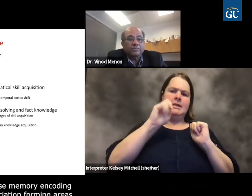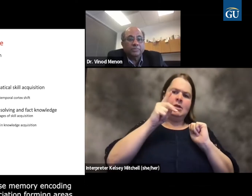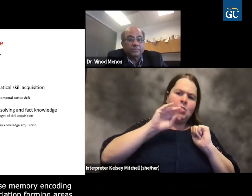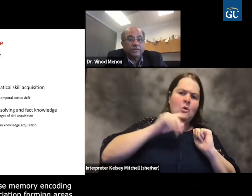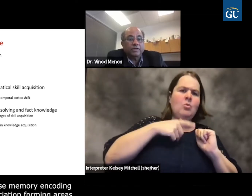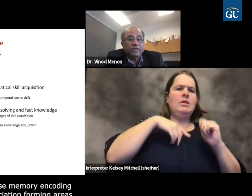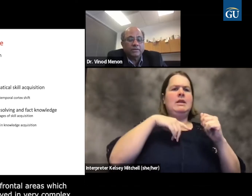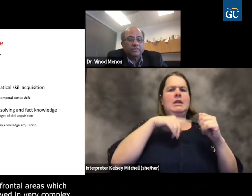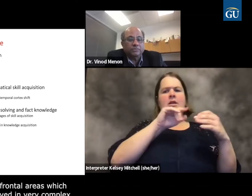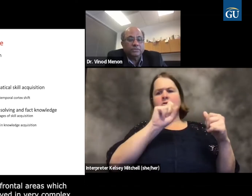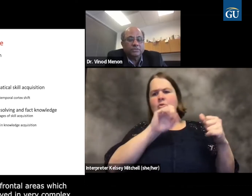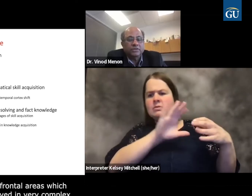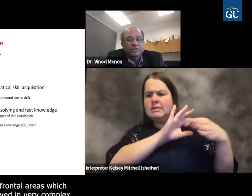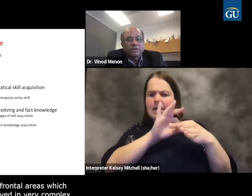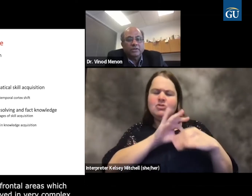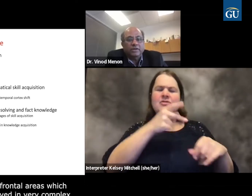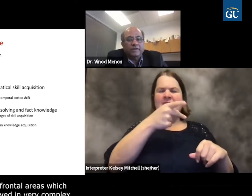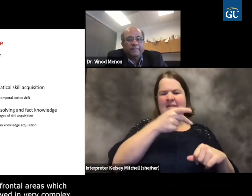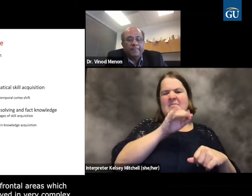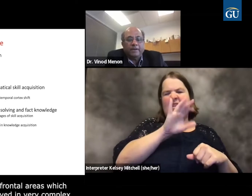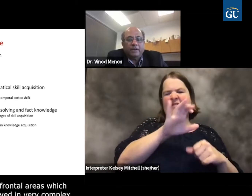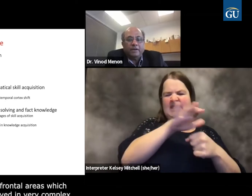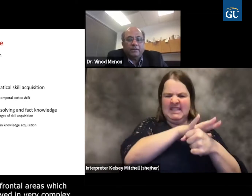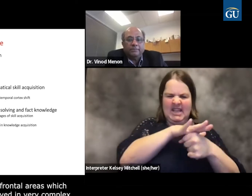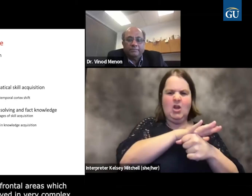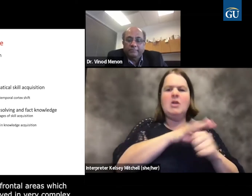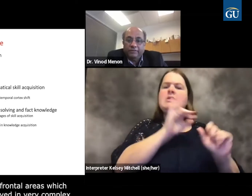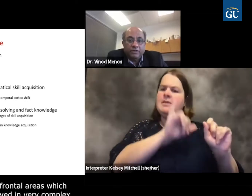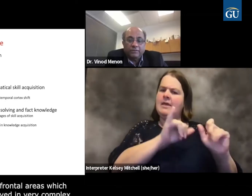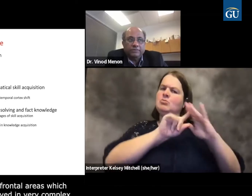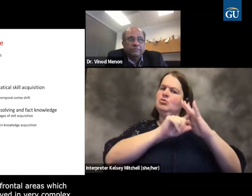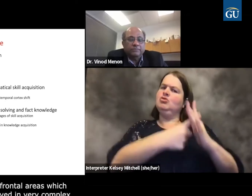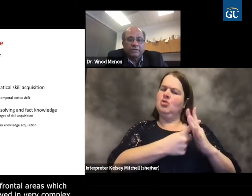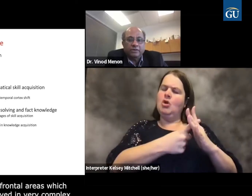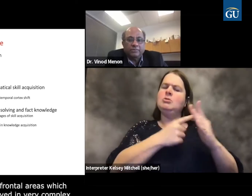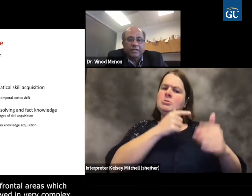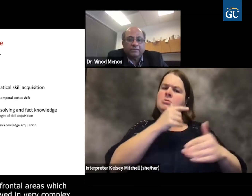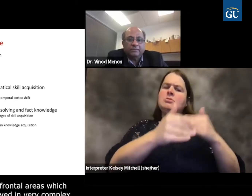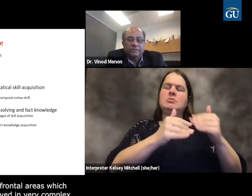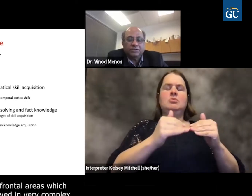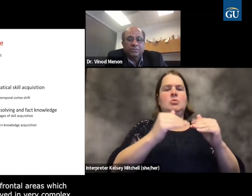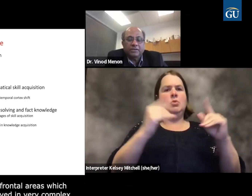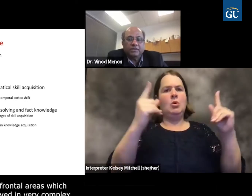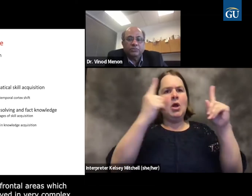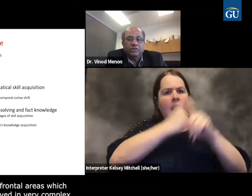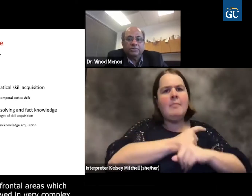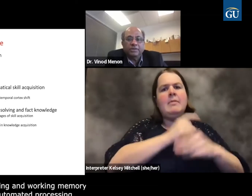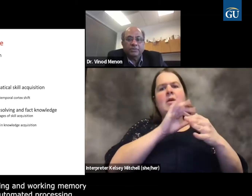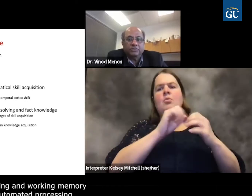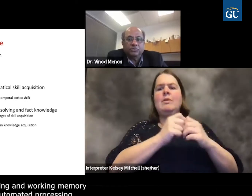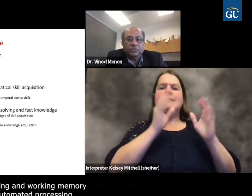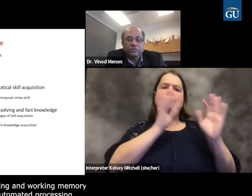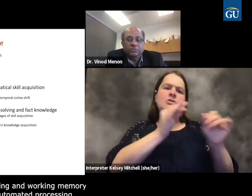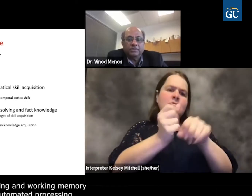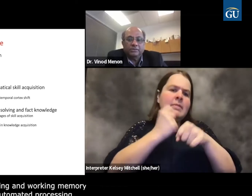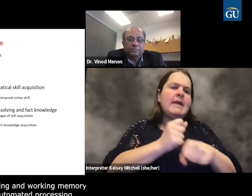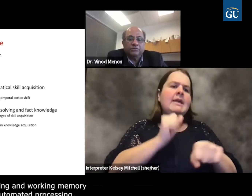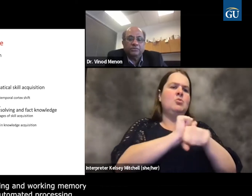areas and prefrontal areas which are involved in very complex decision